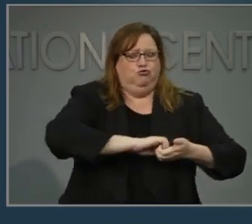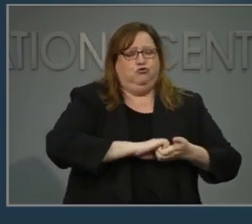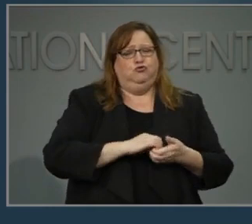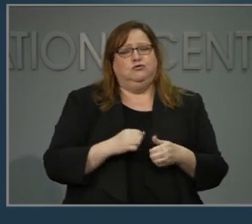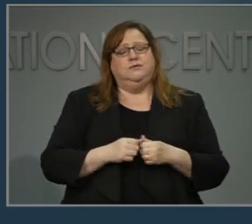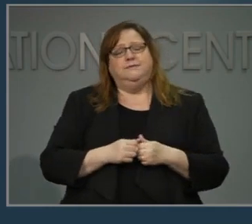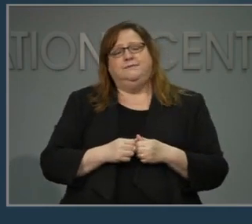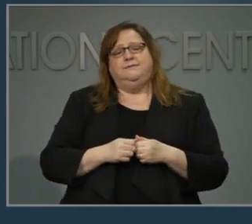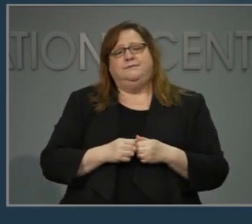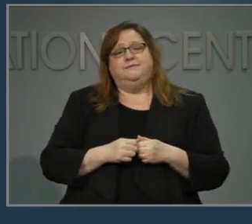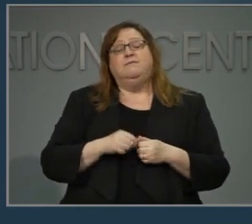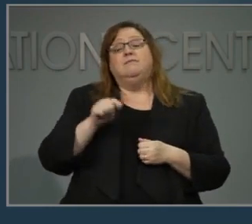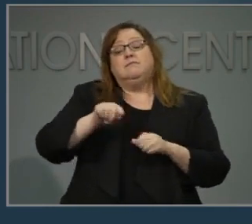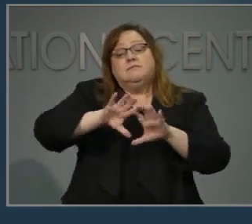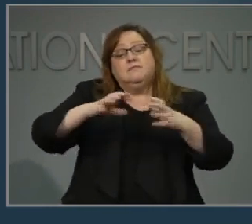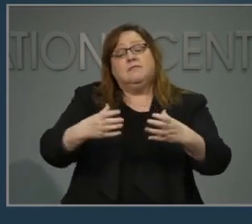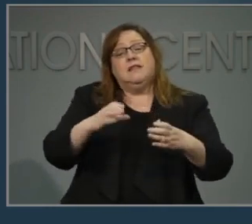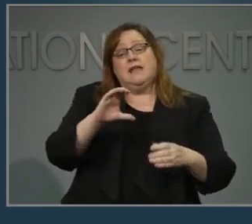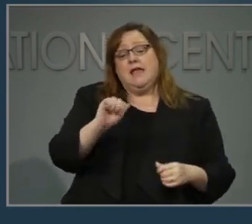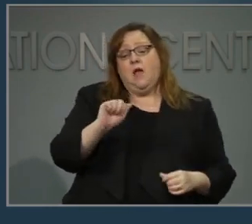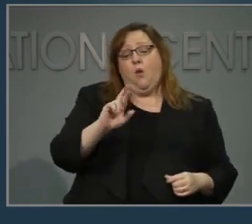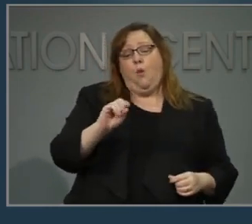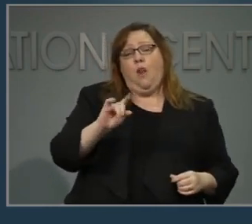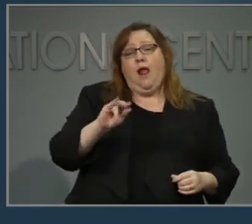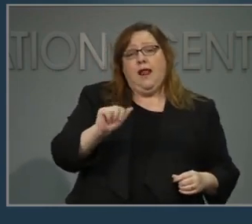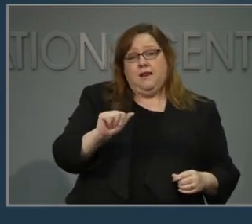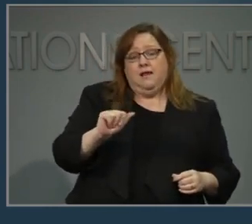OUR WORK IN CONTACT TRACING IS ADVANCING.